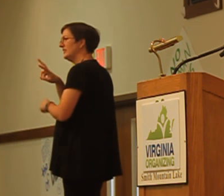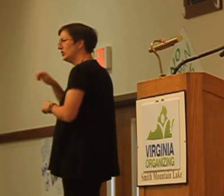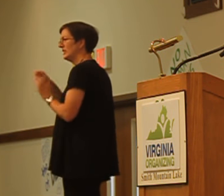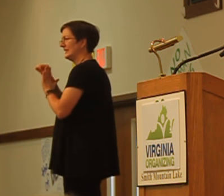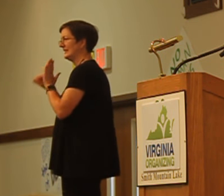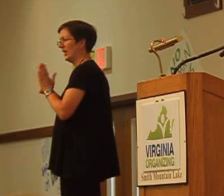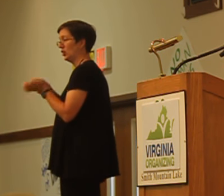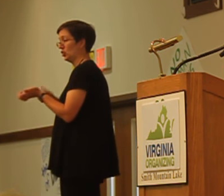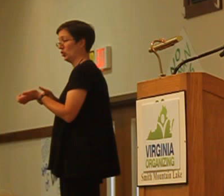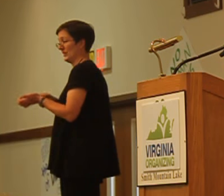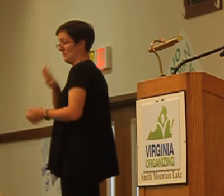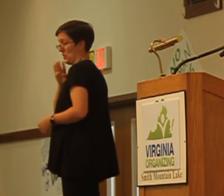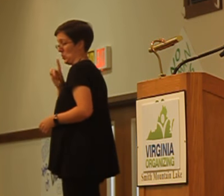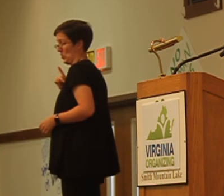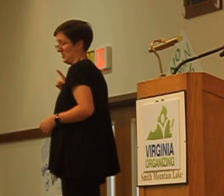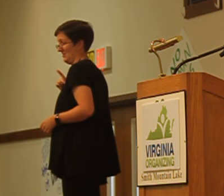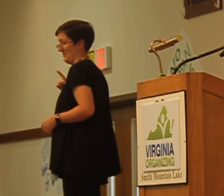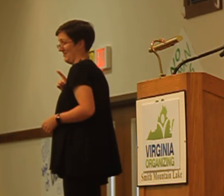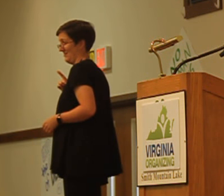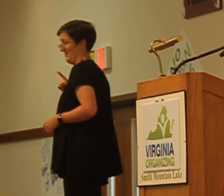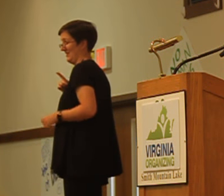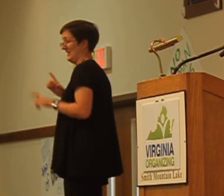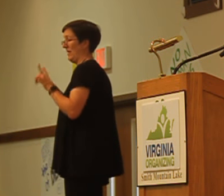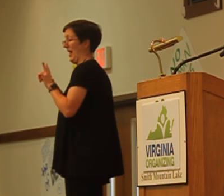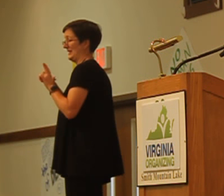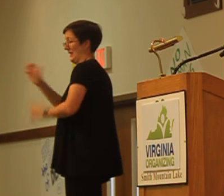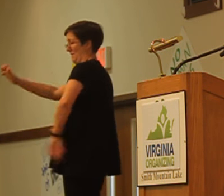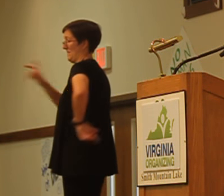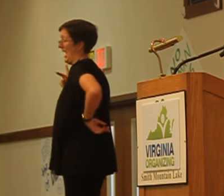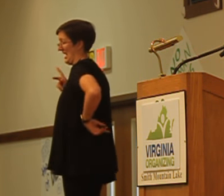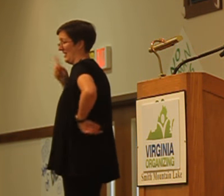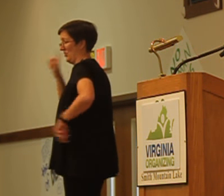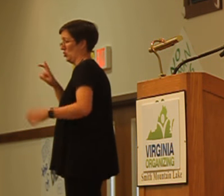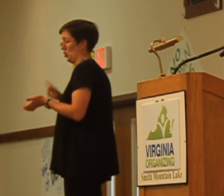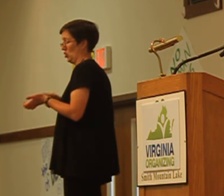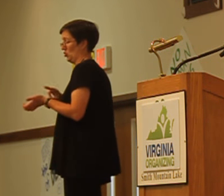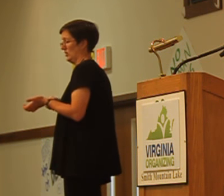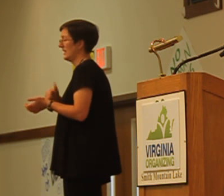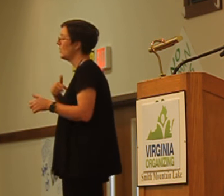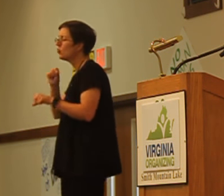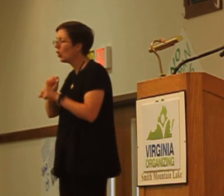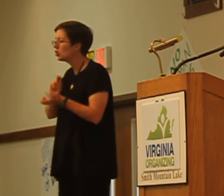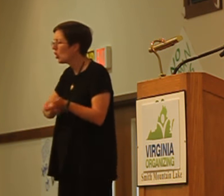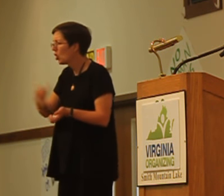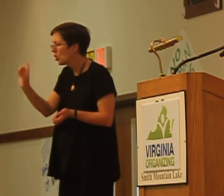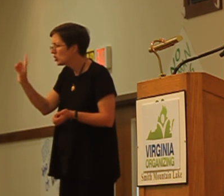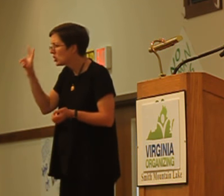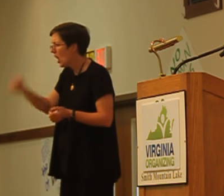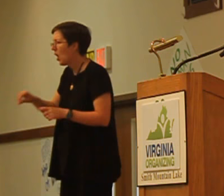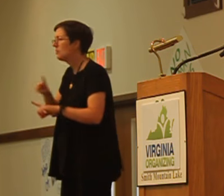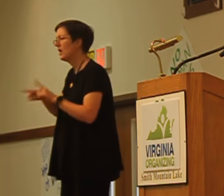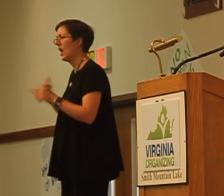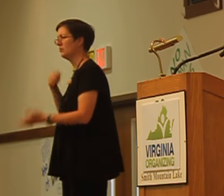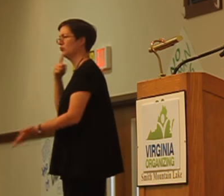I have to take the test over, but that's not an issue. You life is important. You are somebody.